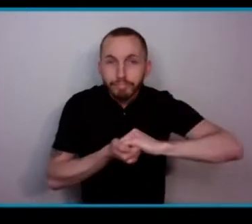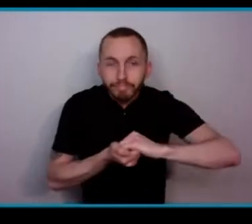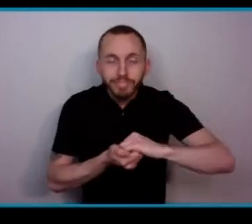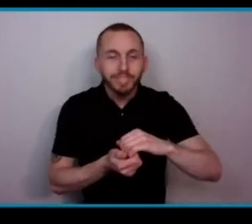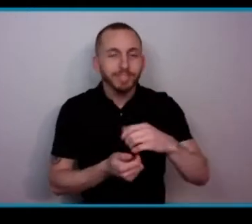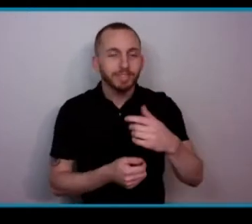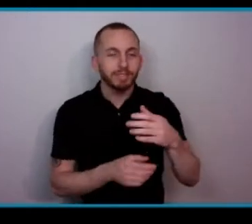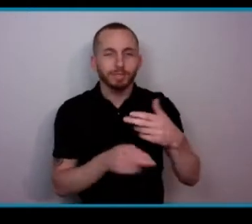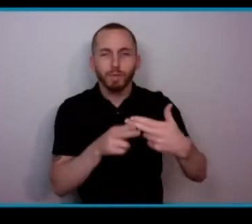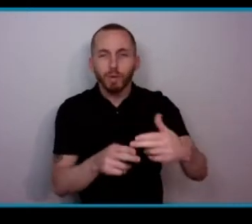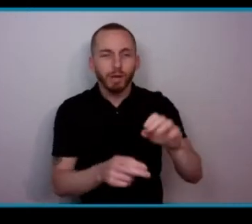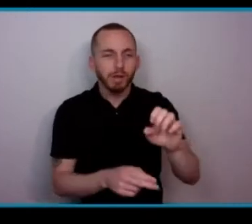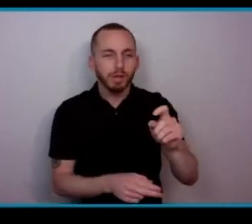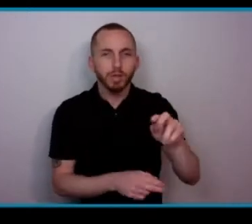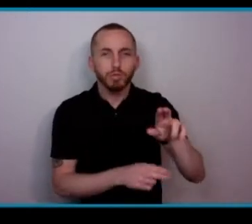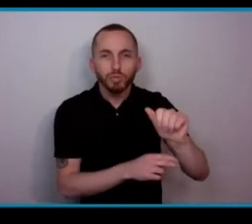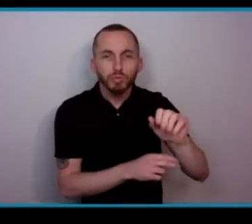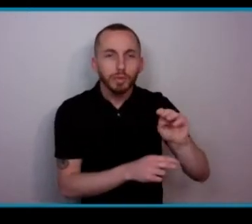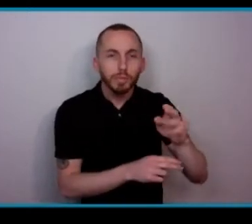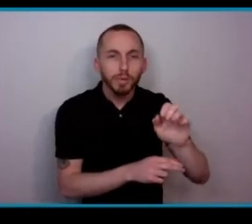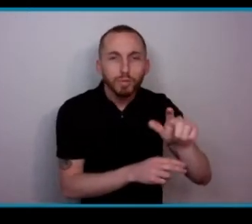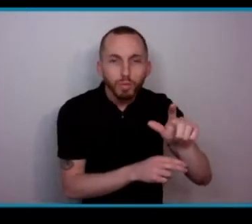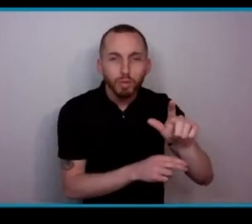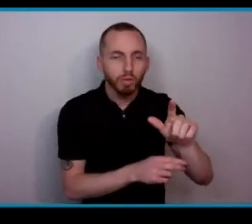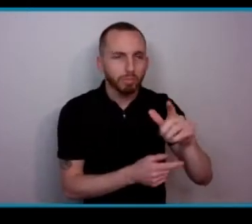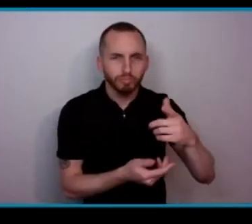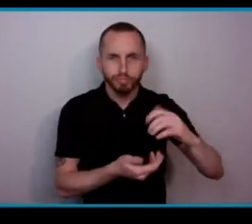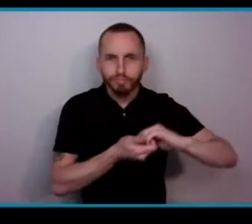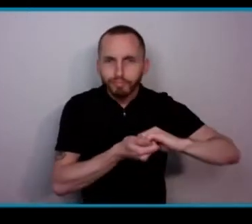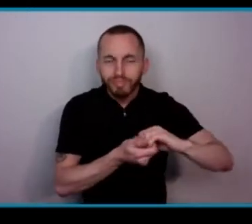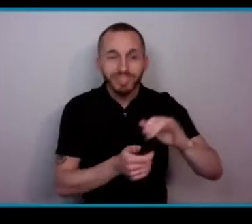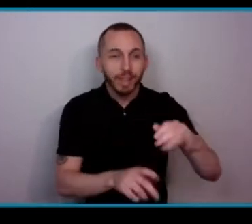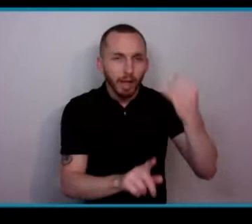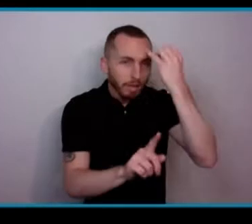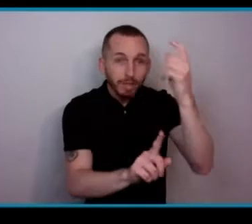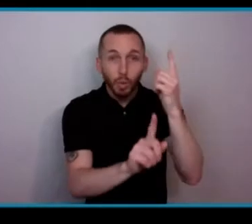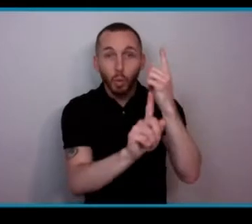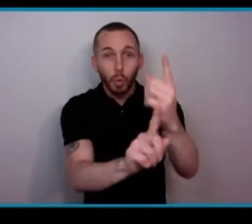The idea here was to enrich the Creative Forces clinical research portfolio not only with